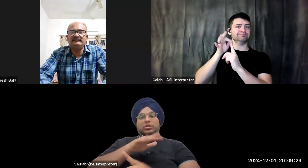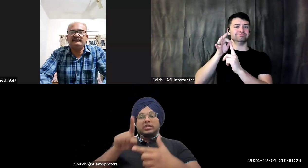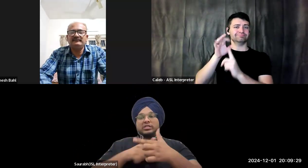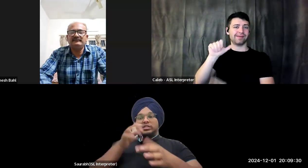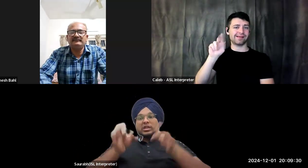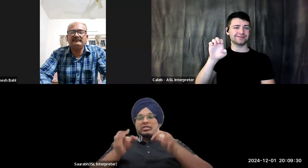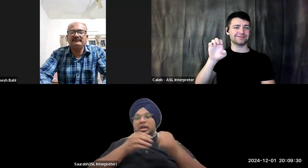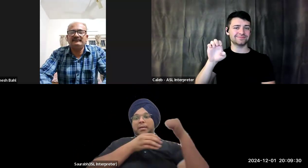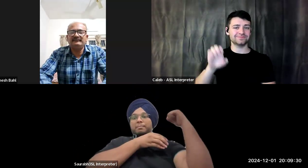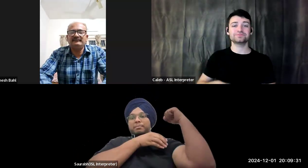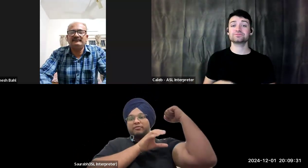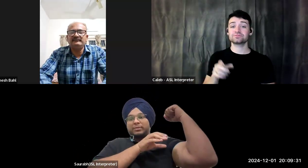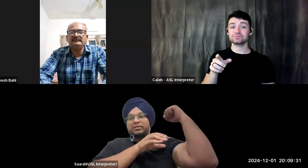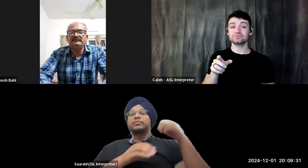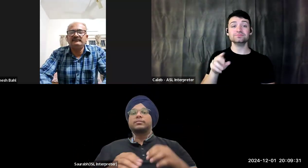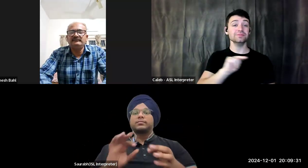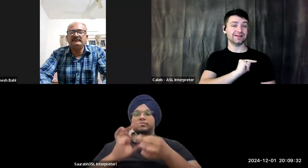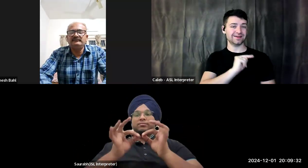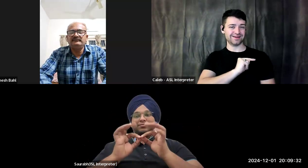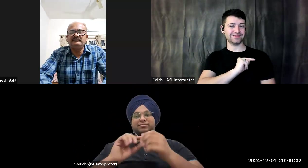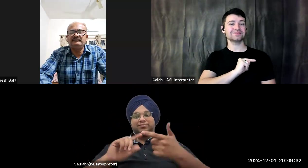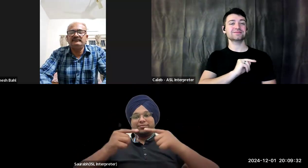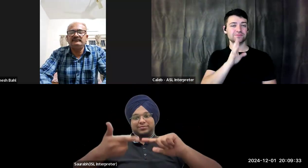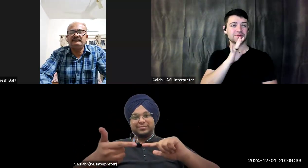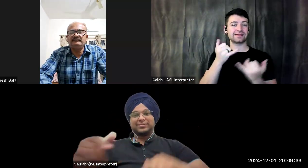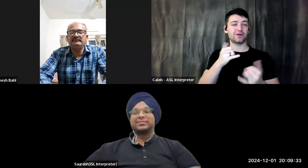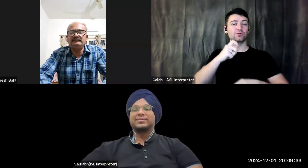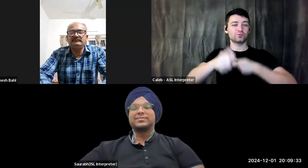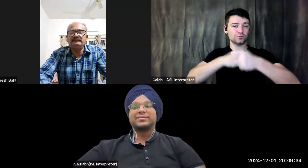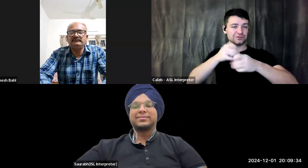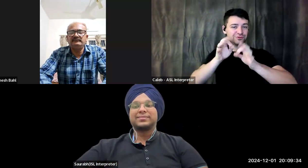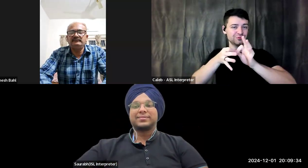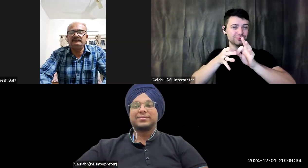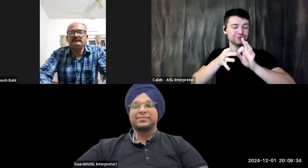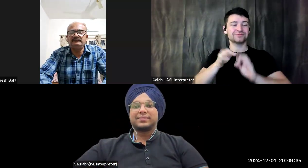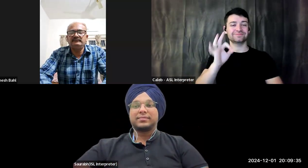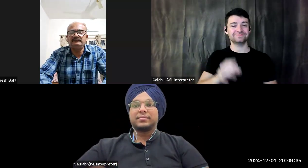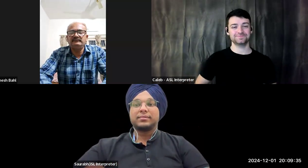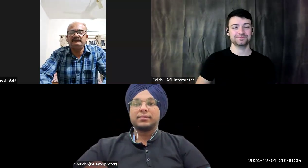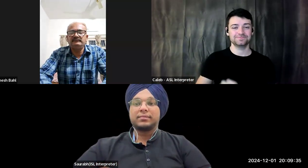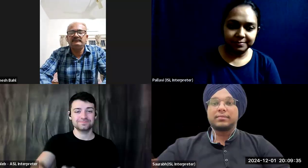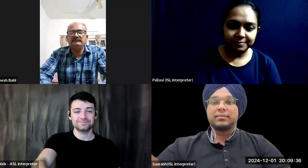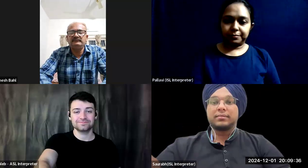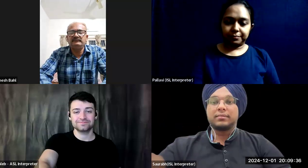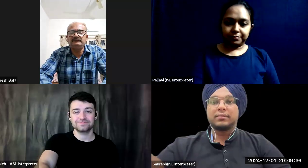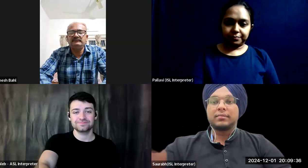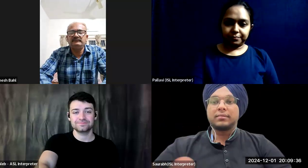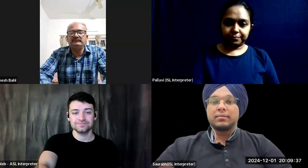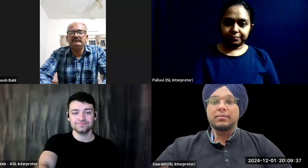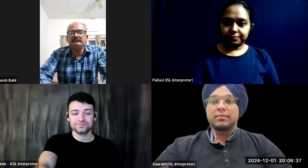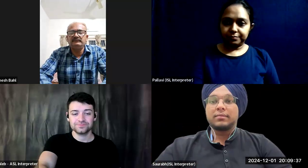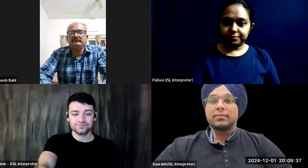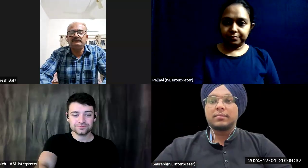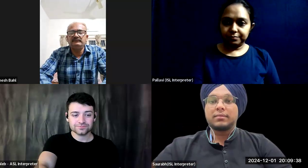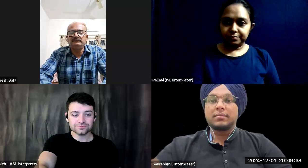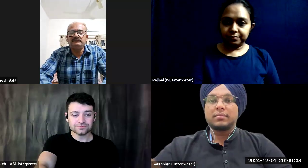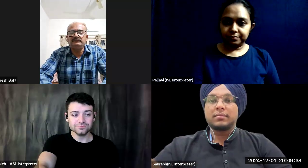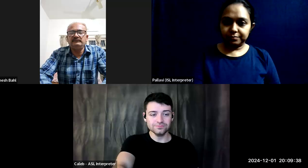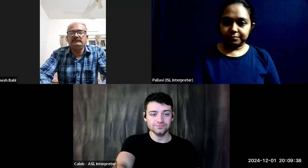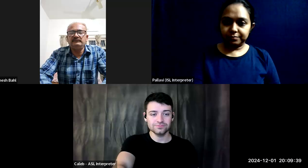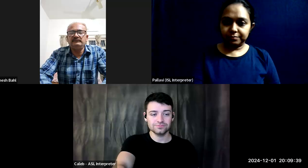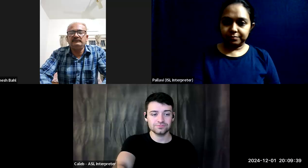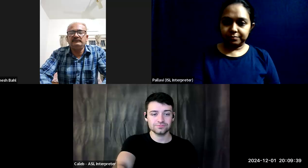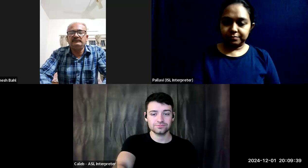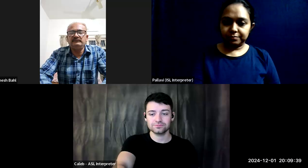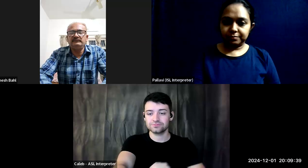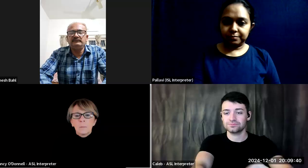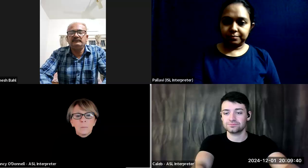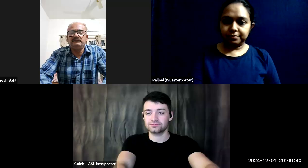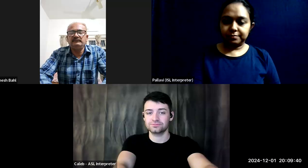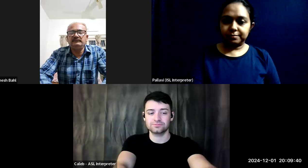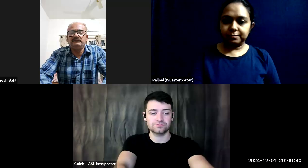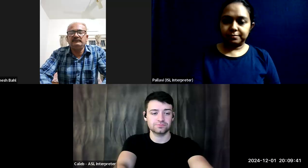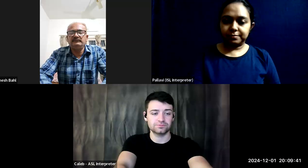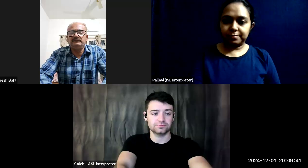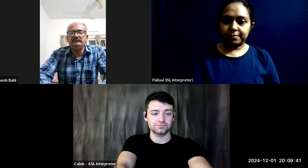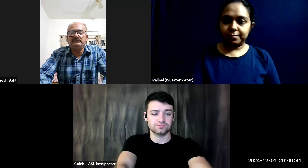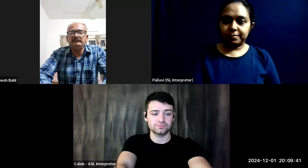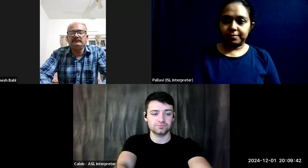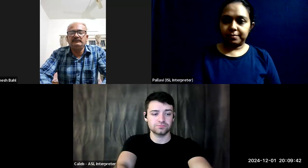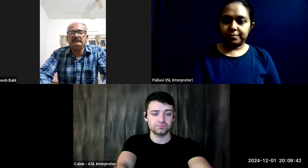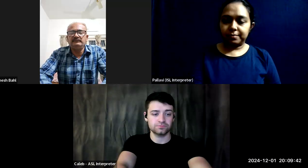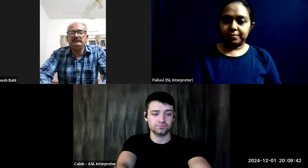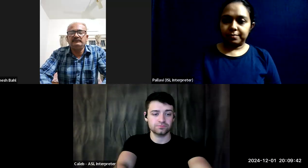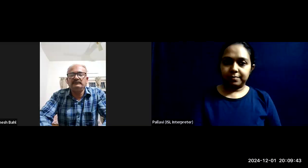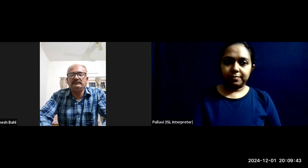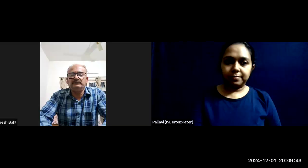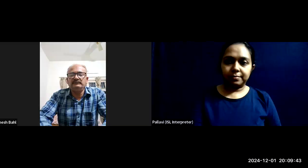'[Nancy speaking] This is Nancy. I think we're going to do an interpreter switch.